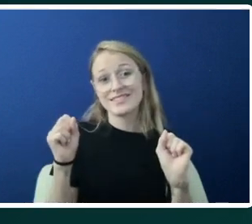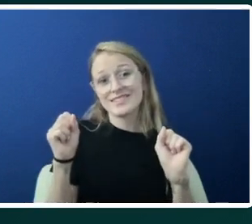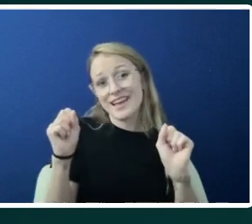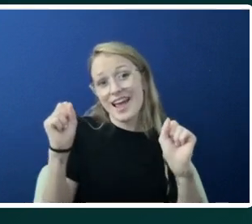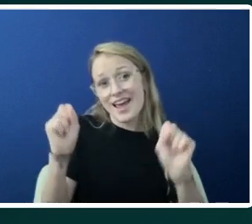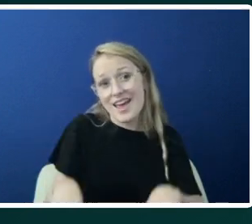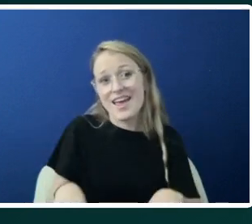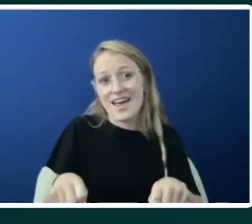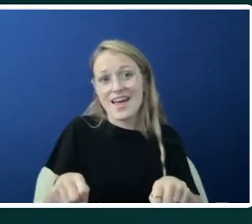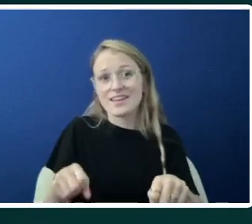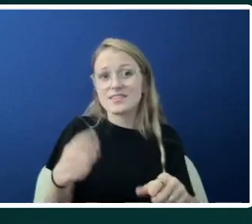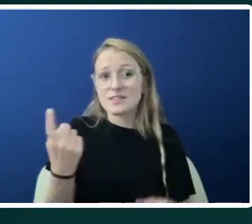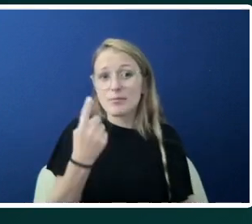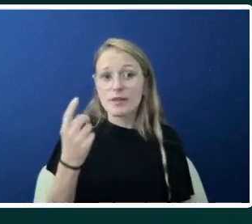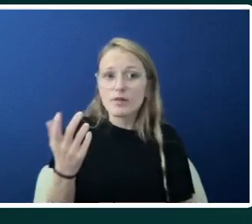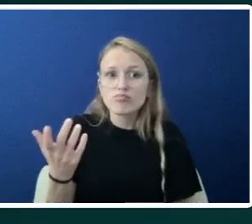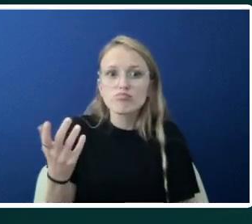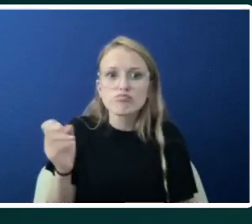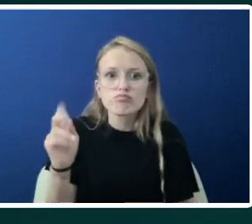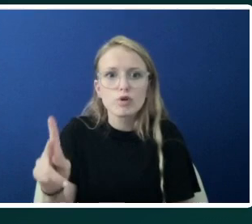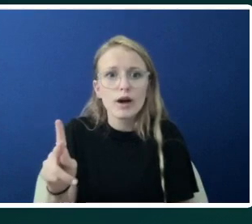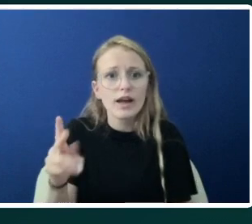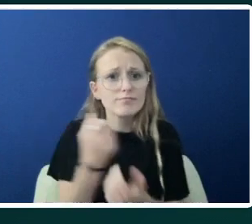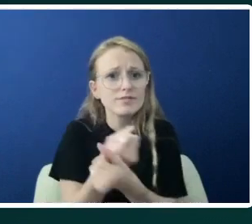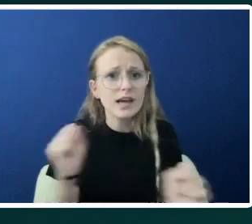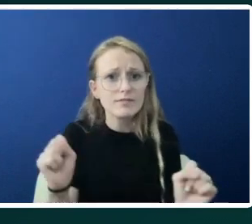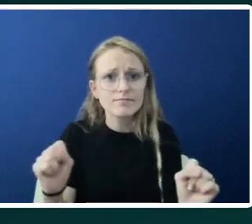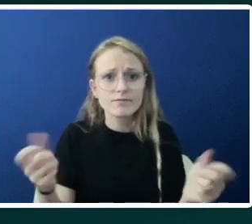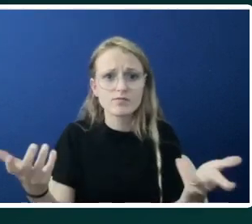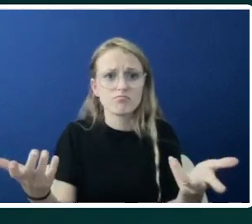something that's okay, and that's safe. So, you know, taking a risk to make a